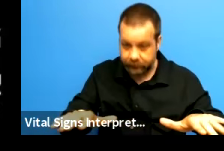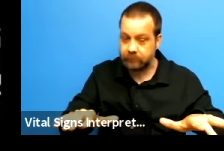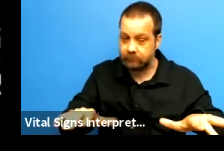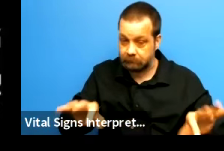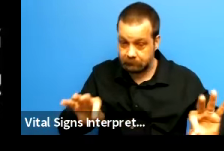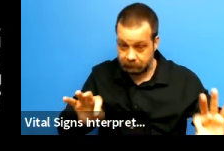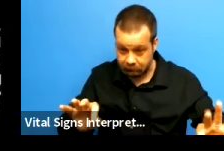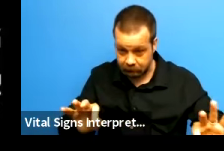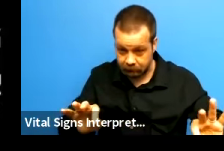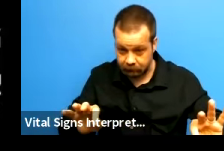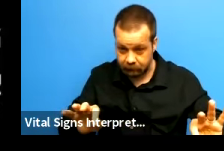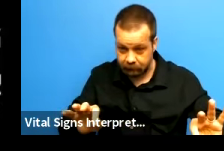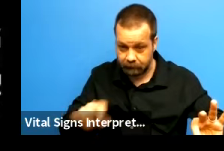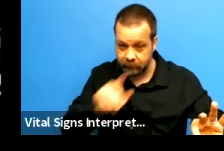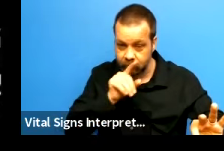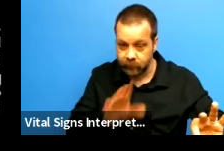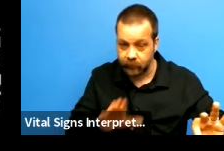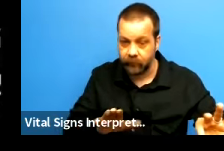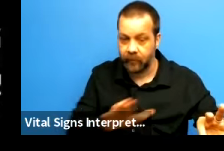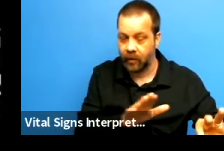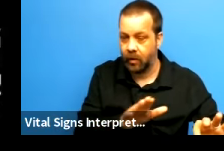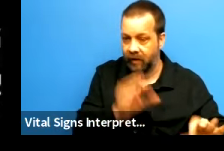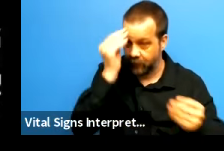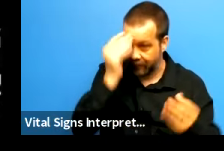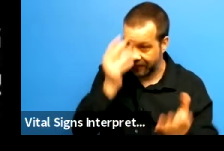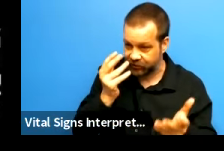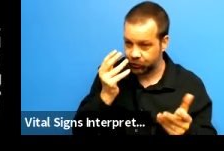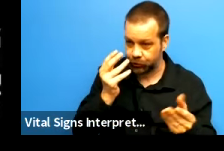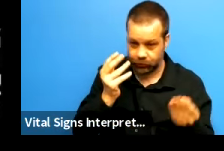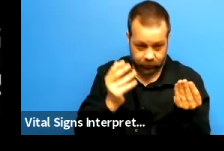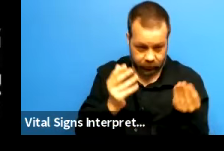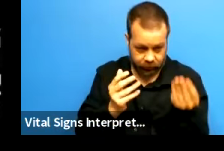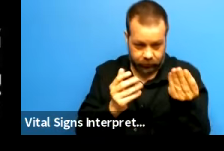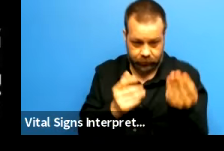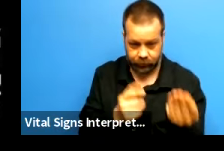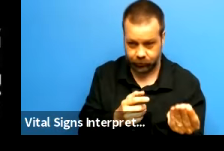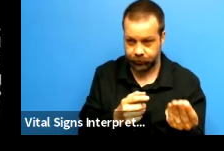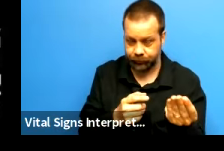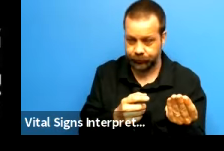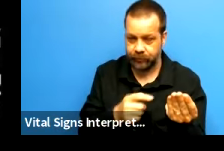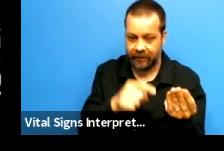you're giving your customers, your employees, people with disabilities are accessible